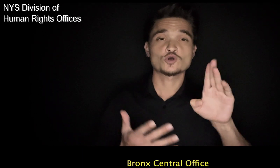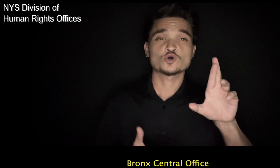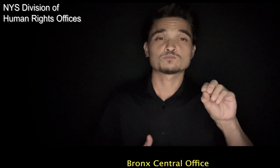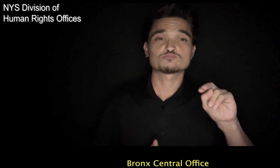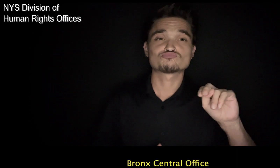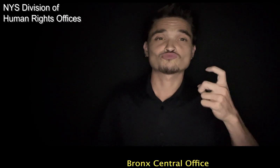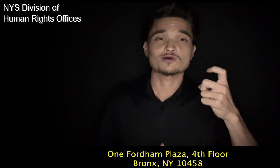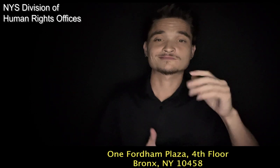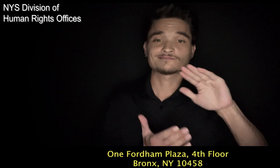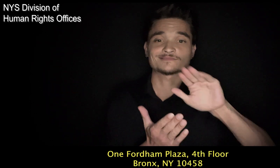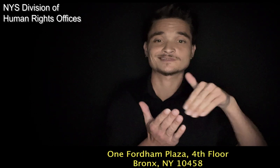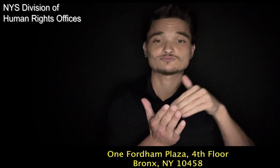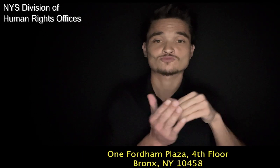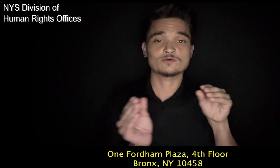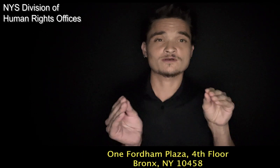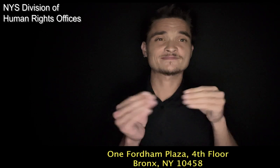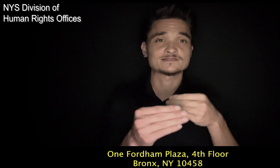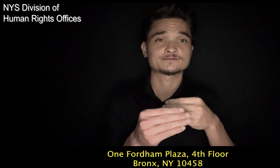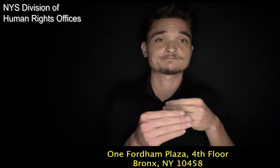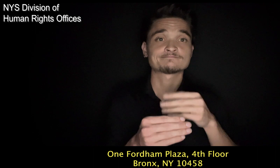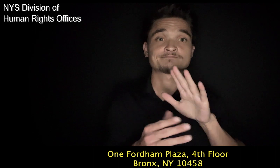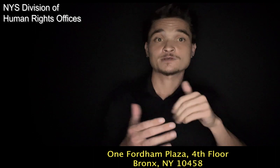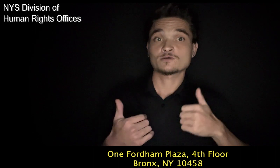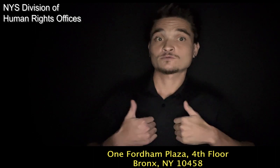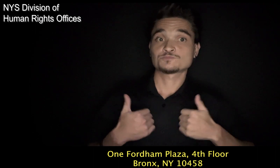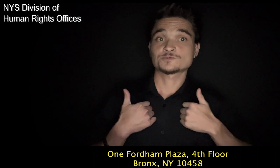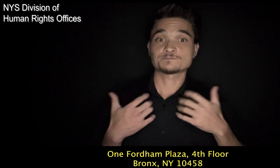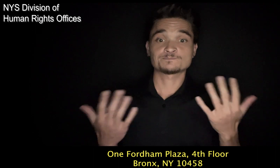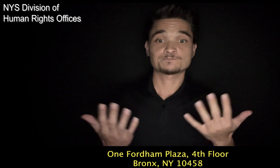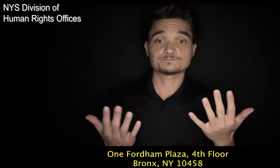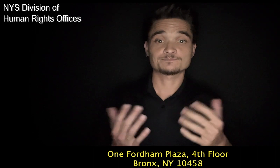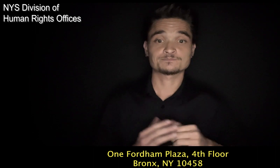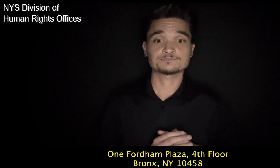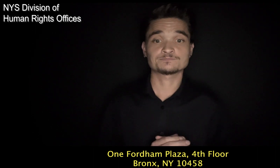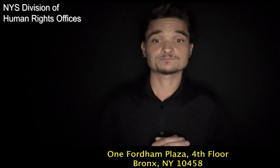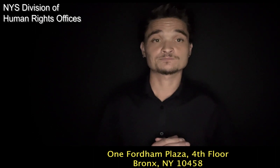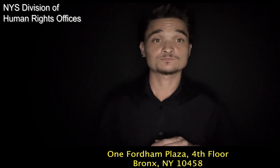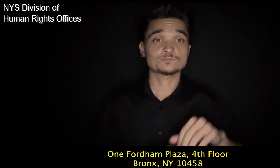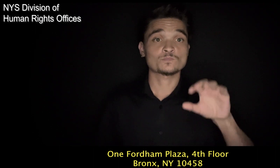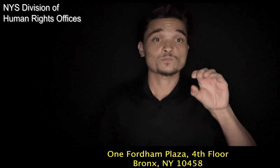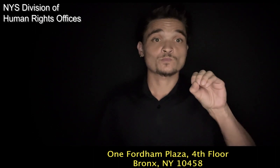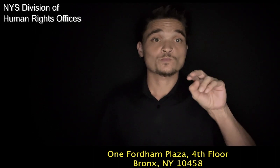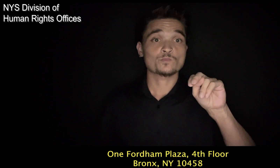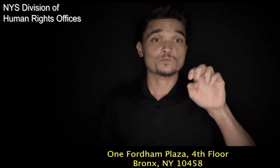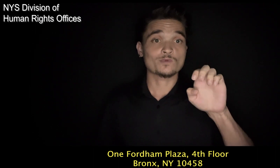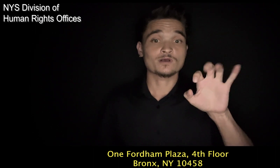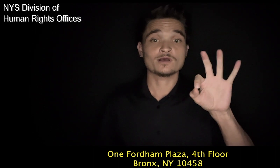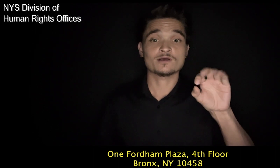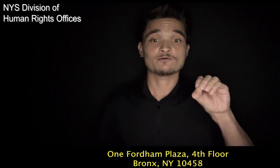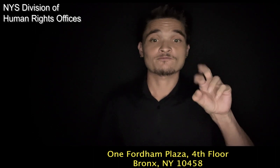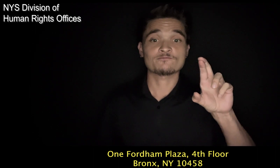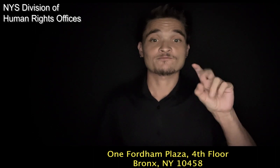Bronx Central Office One Fordham Plaza, 4th Floor Bronx, NY 10458